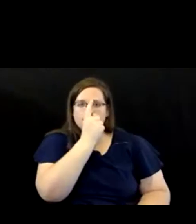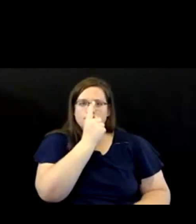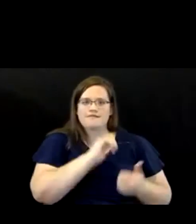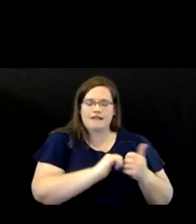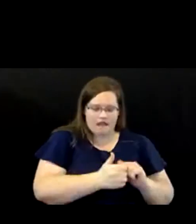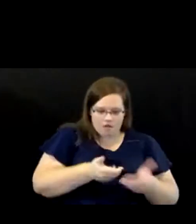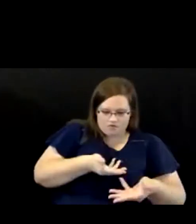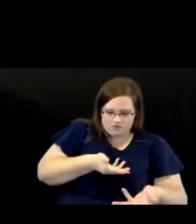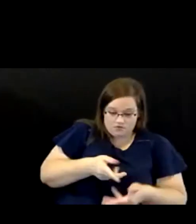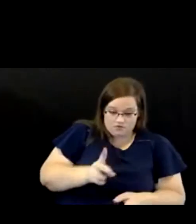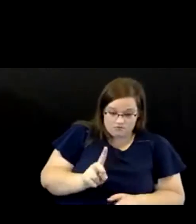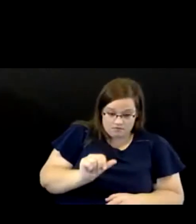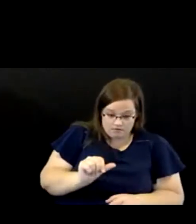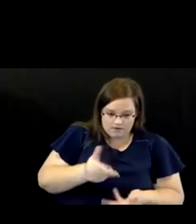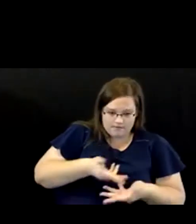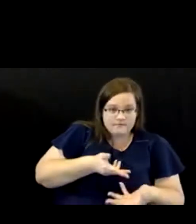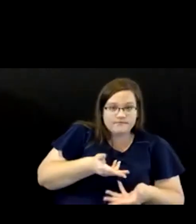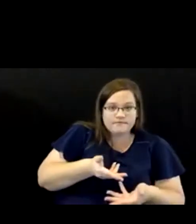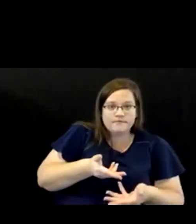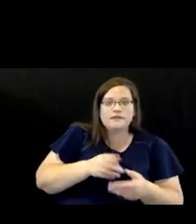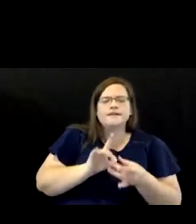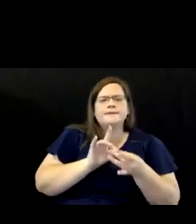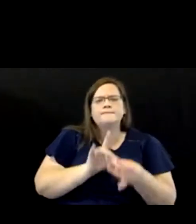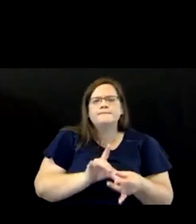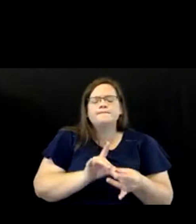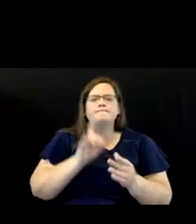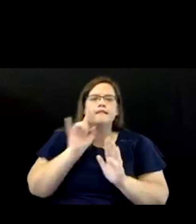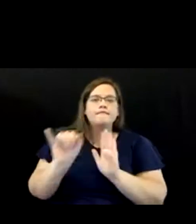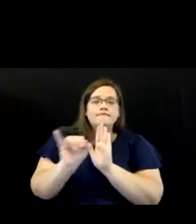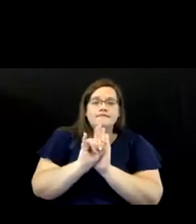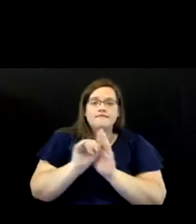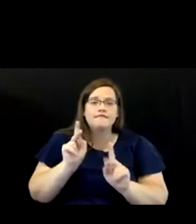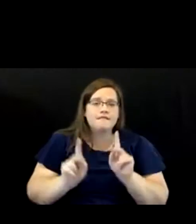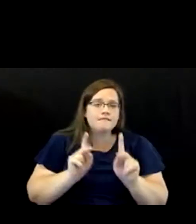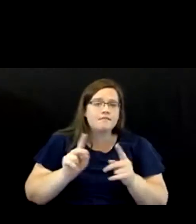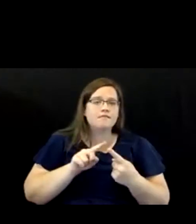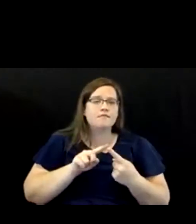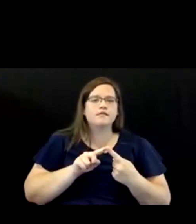disabilities, mostly in terms of identifying people and making sure